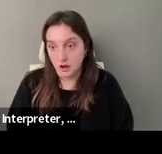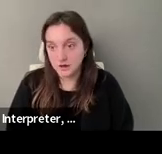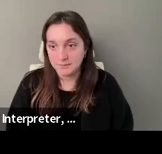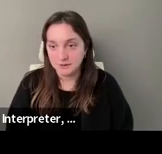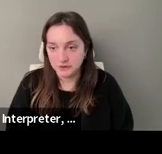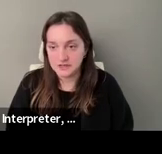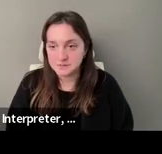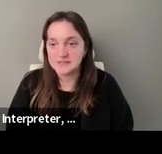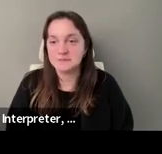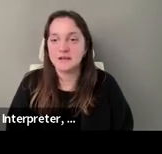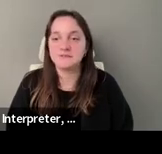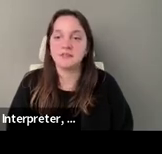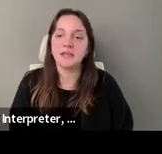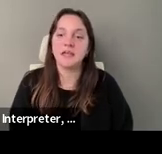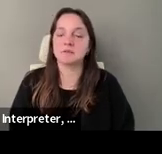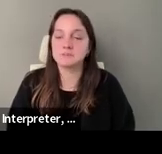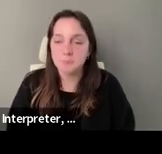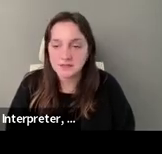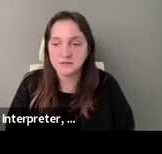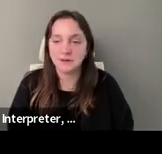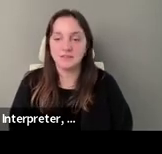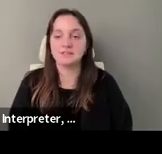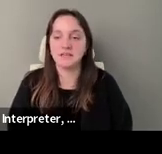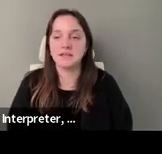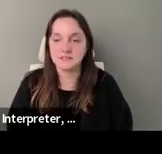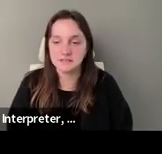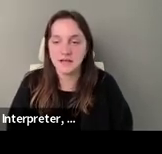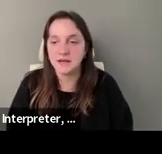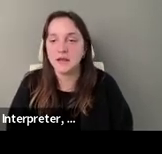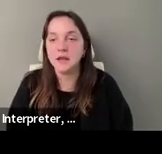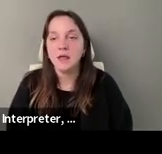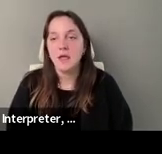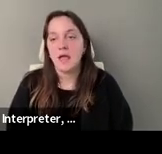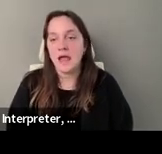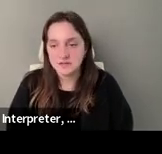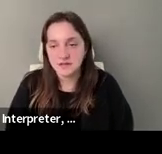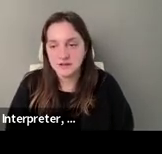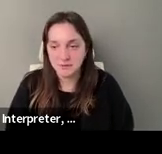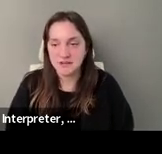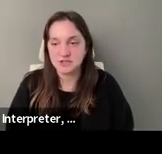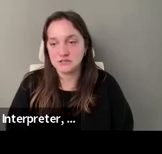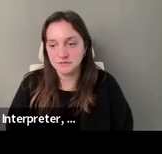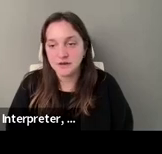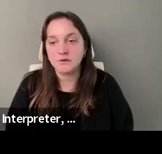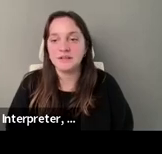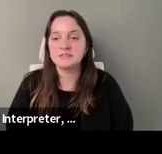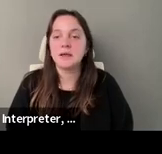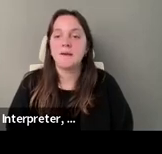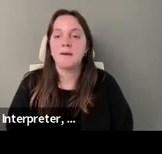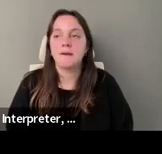language deprived are unable to fully express themselves and then they can't respond toer what -- to what they're seeing